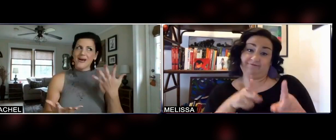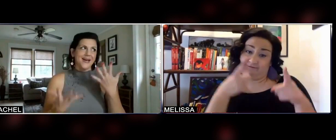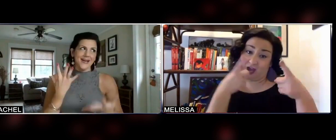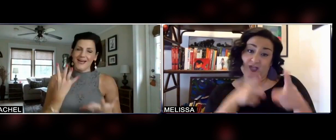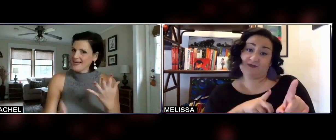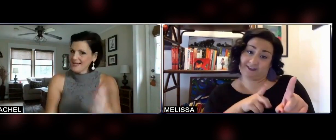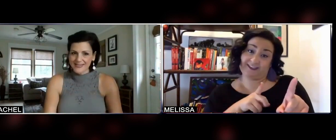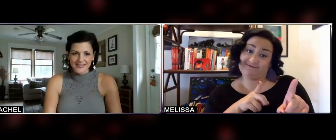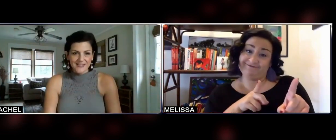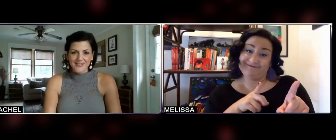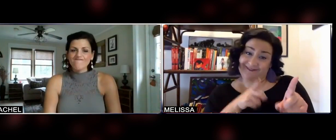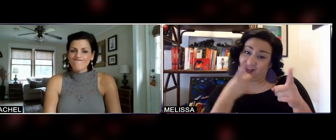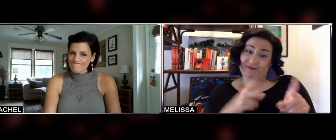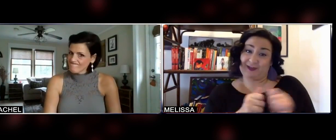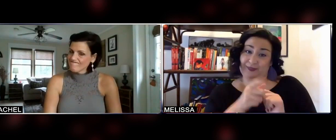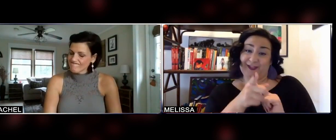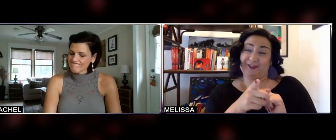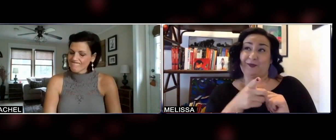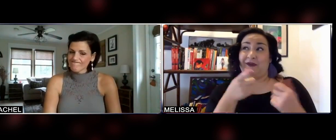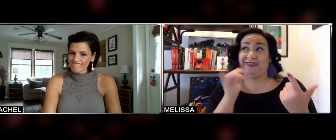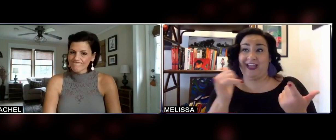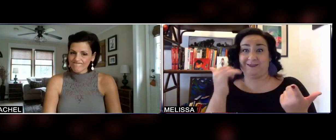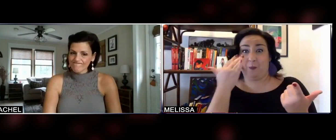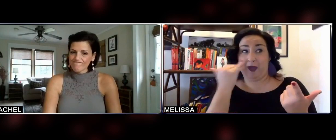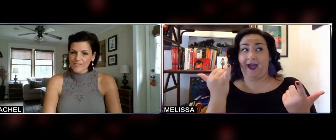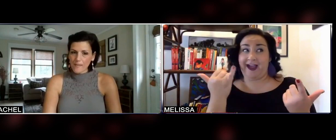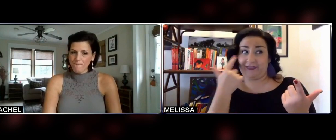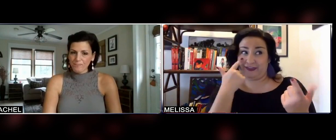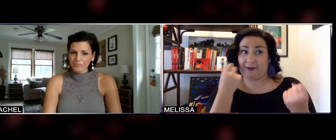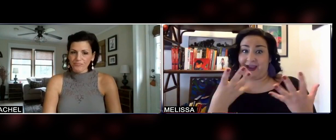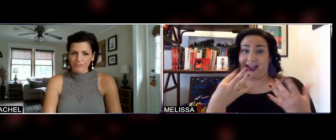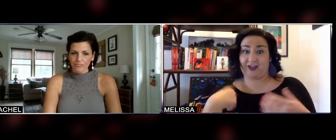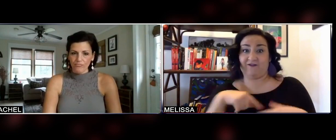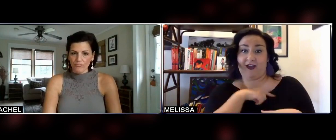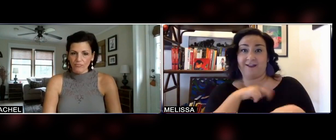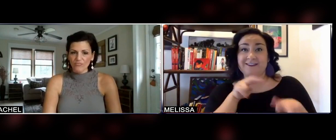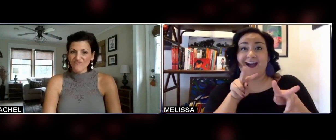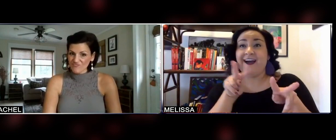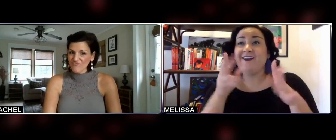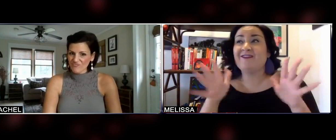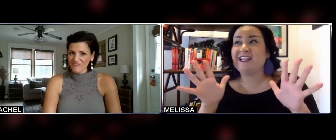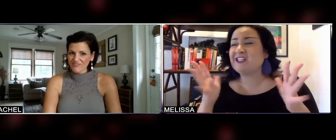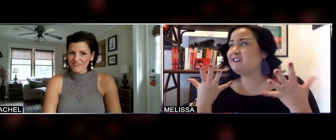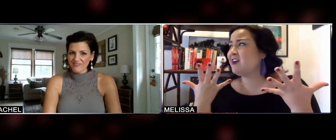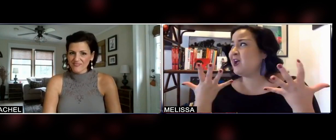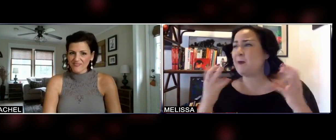to show everything. I know, I know. I agree with you. That's why I think many of us weren't satisfied